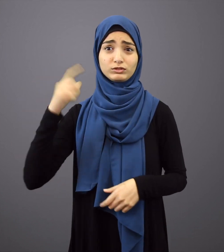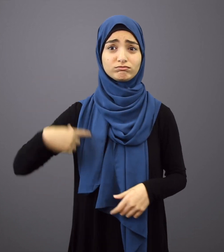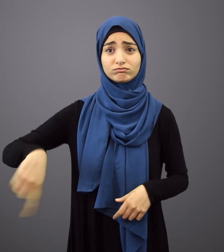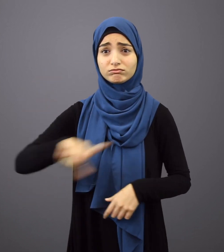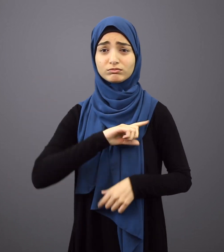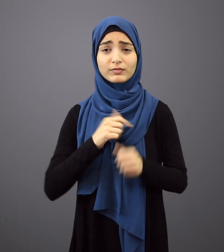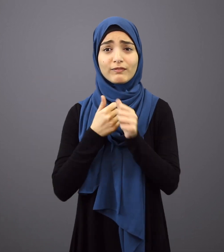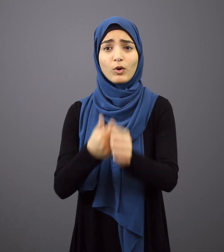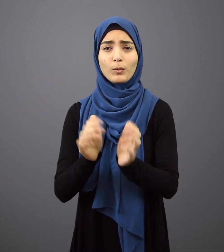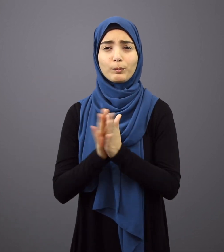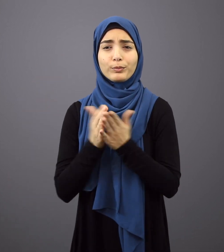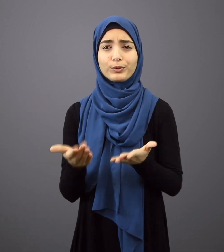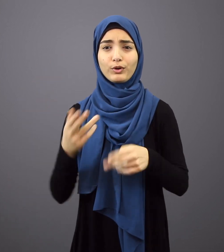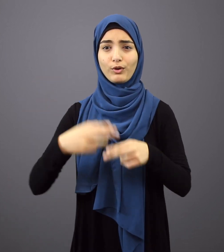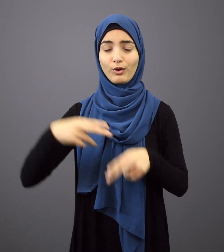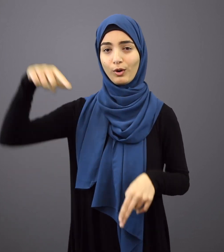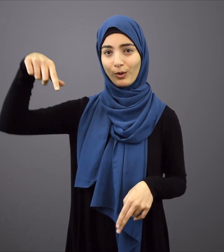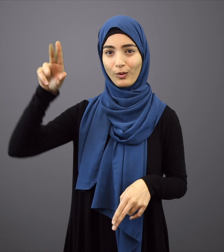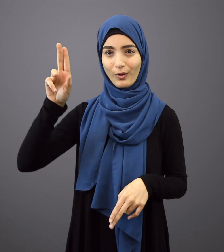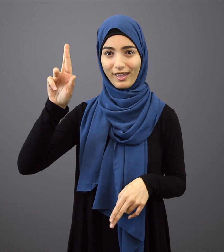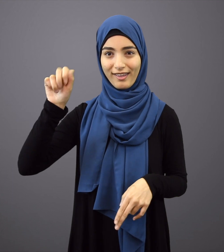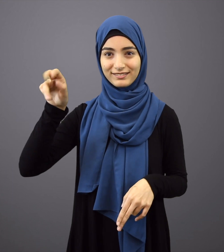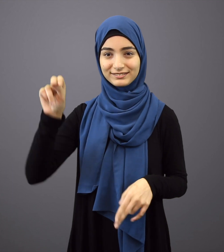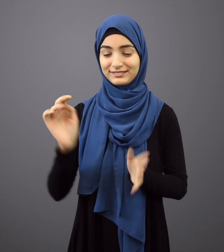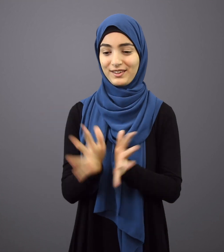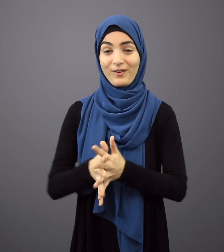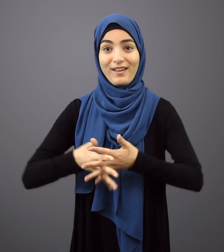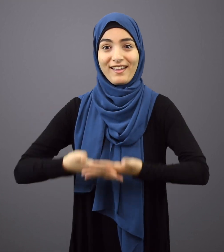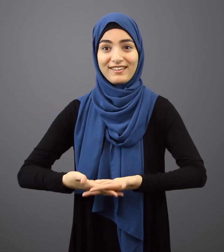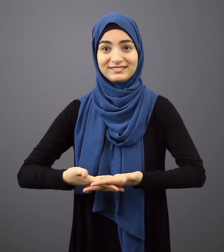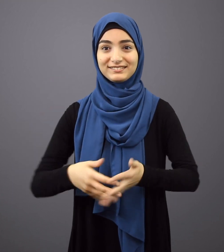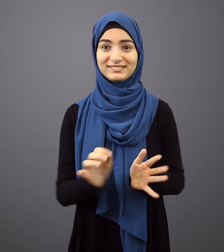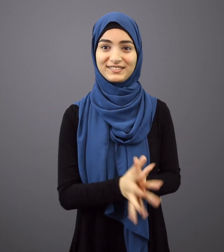We Muslims follow the holy book called Quran